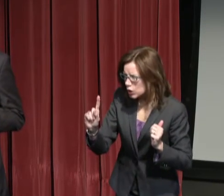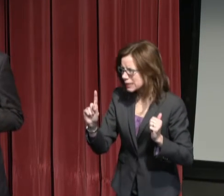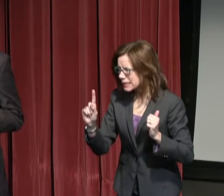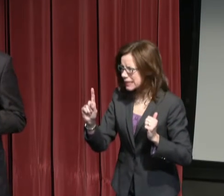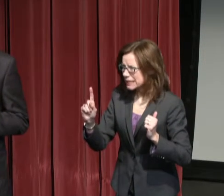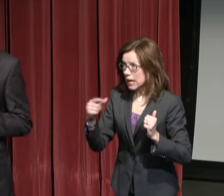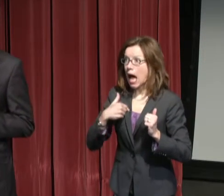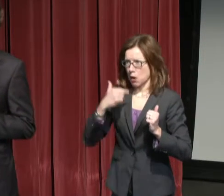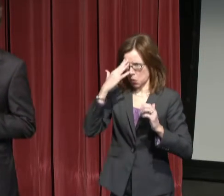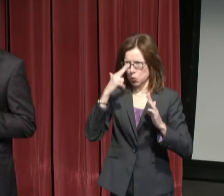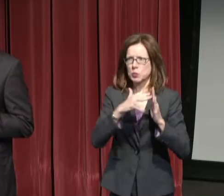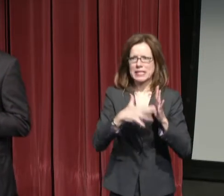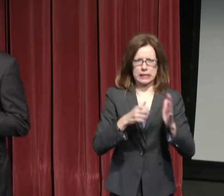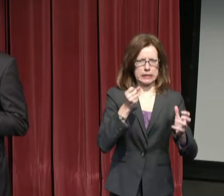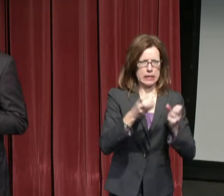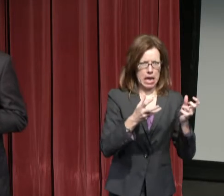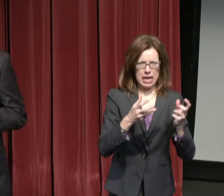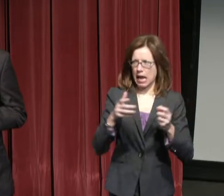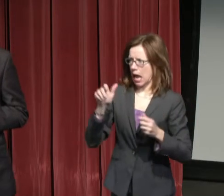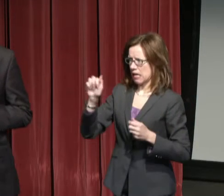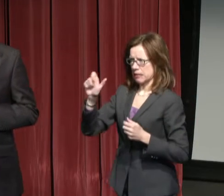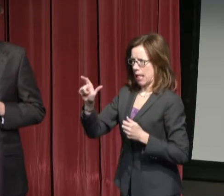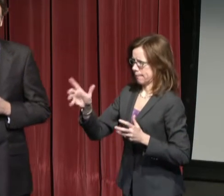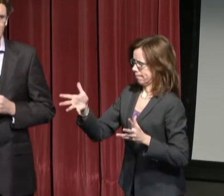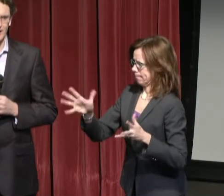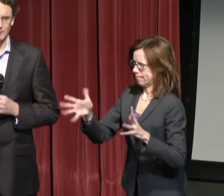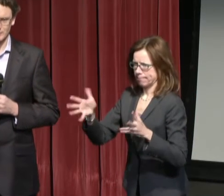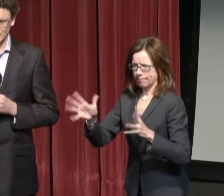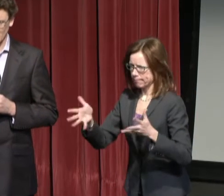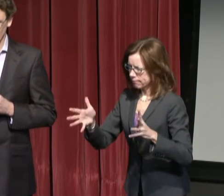She only knew New Zealand sign language